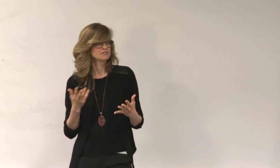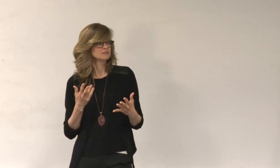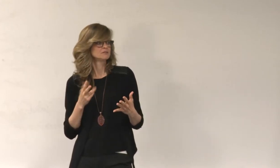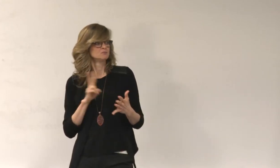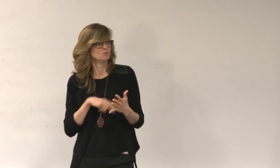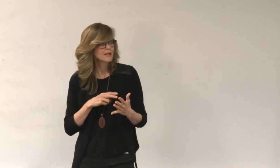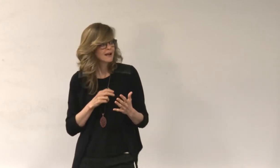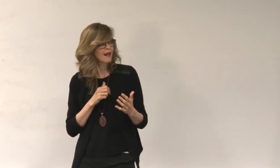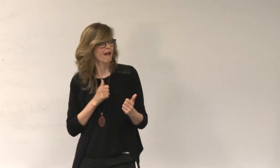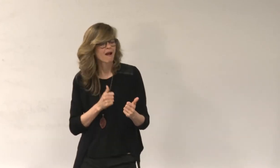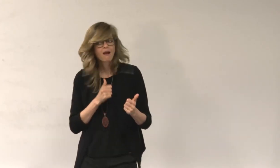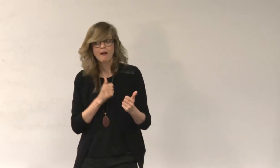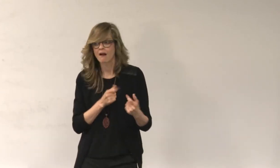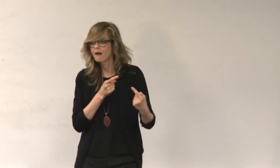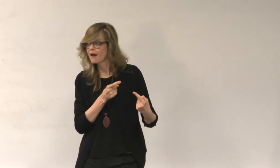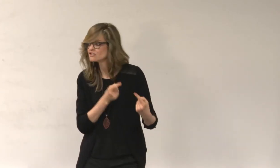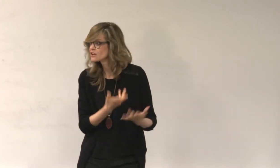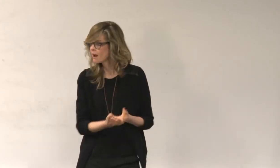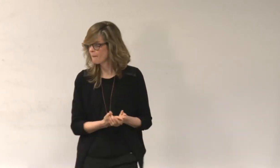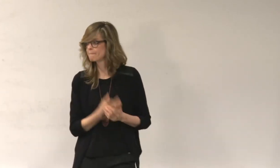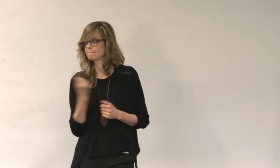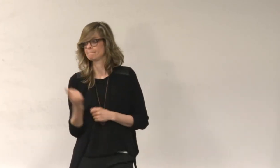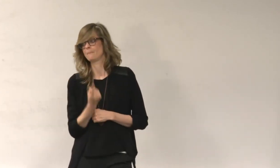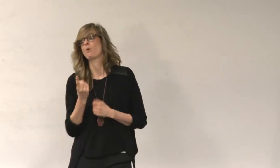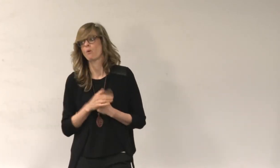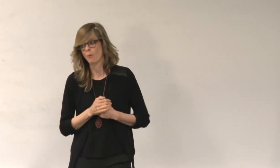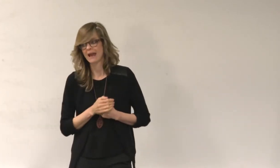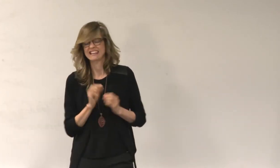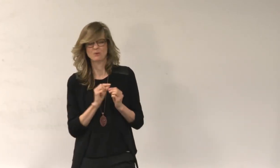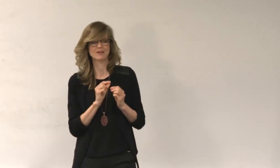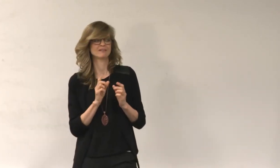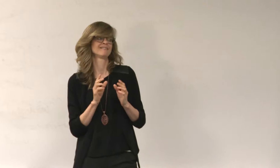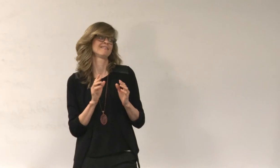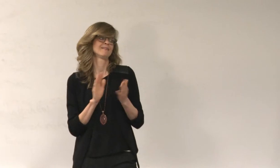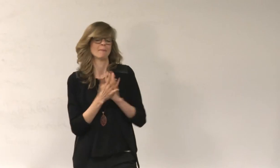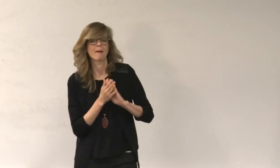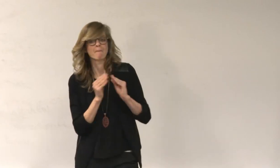TO LIPREAD THE TEACHER OR I HAD TO READ MY OWN INFORMATION TO CATCH UP.